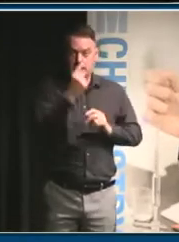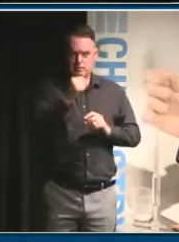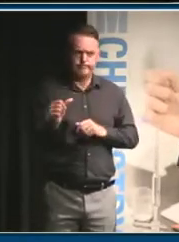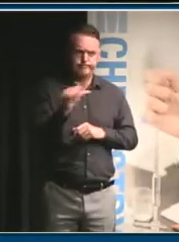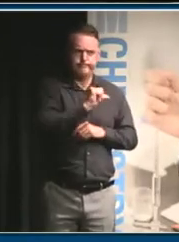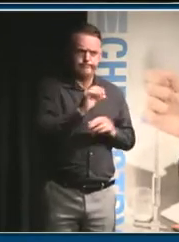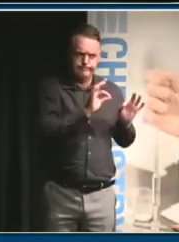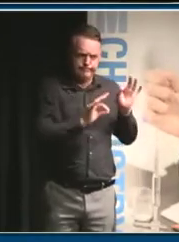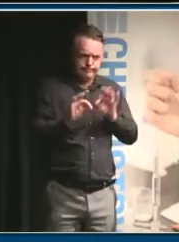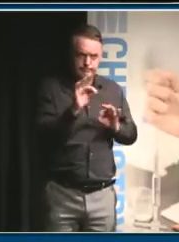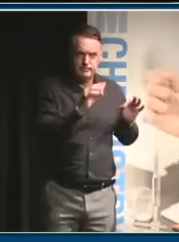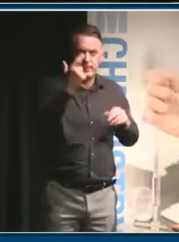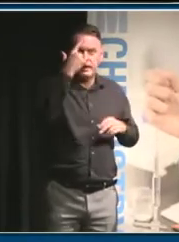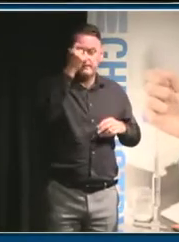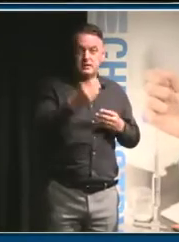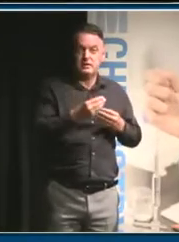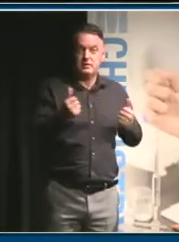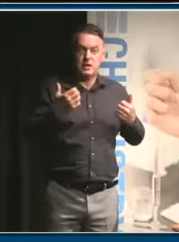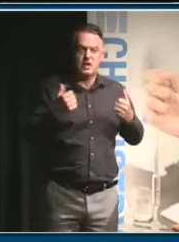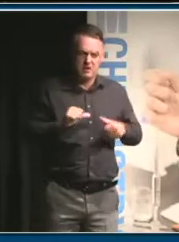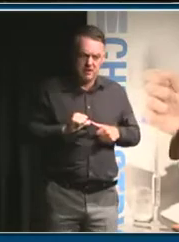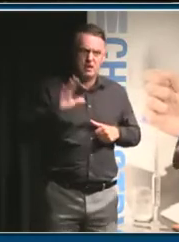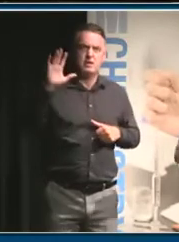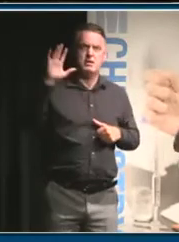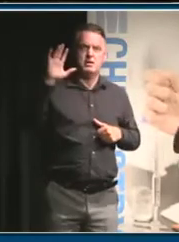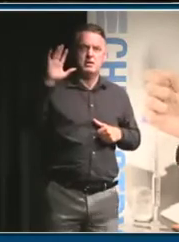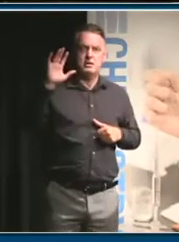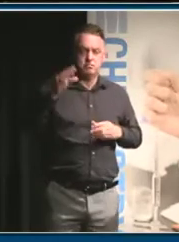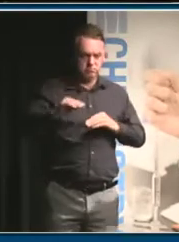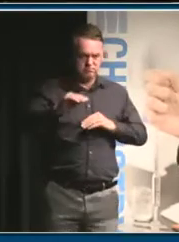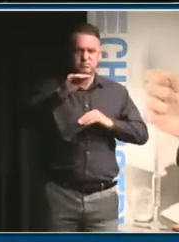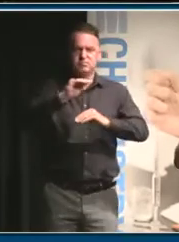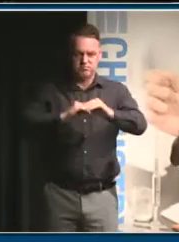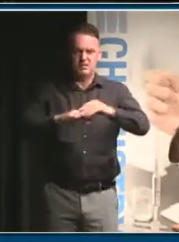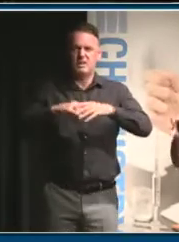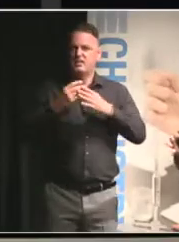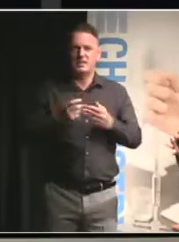something that has superior performance and cost everything is a lot easier. Doesn't solve all the